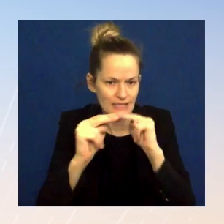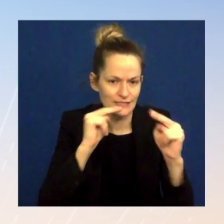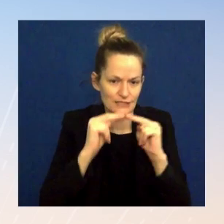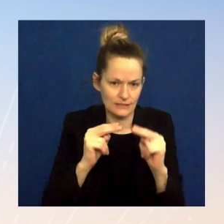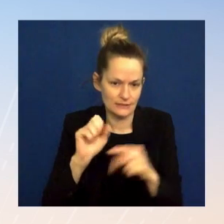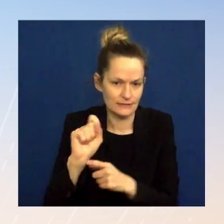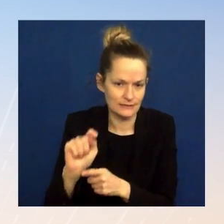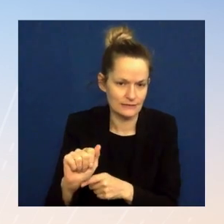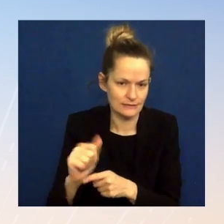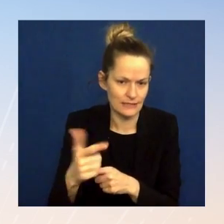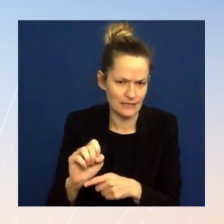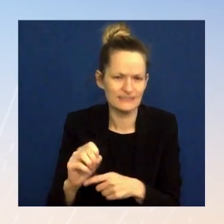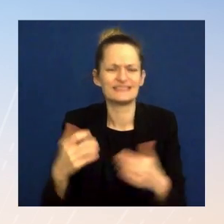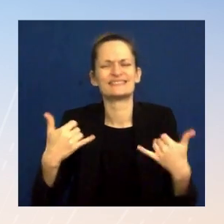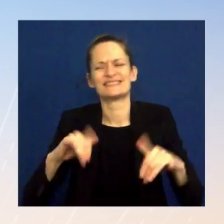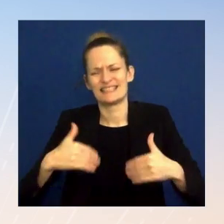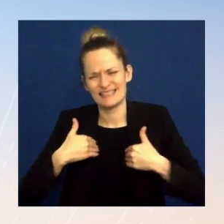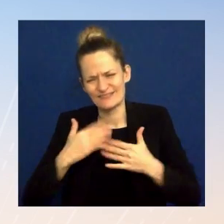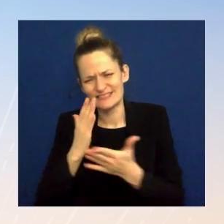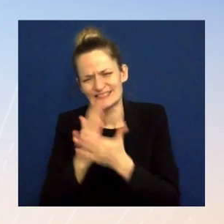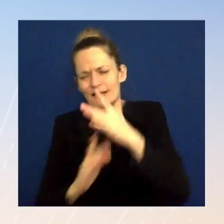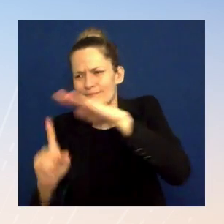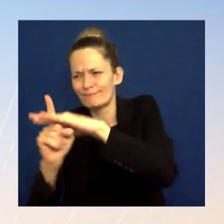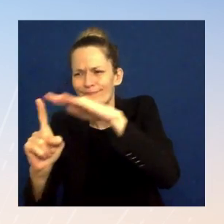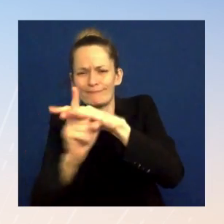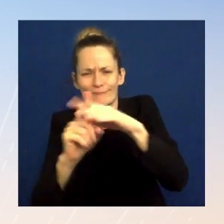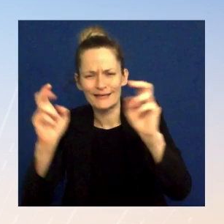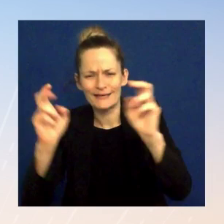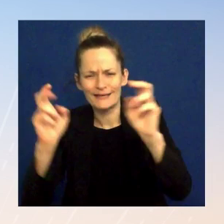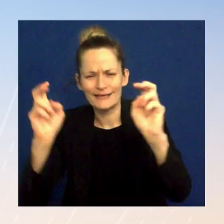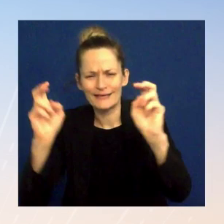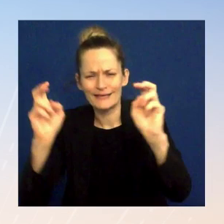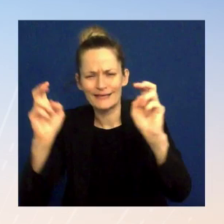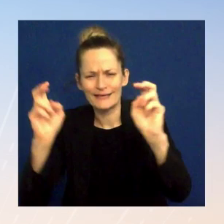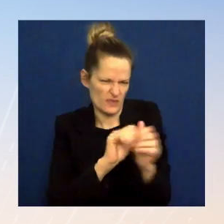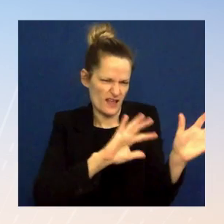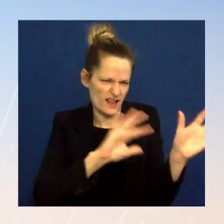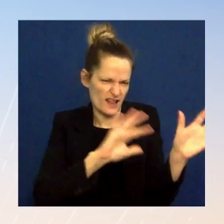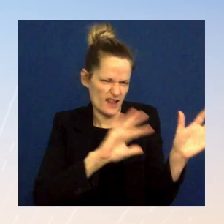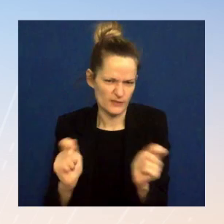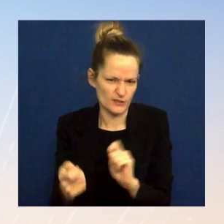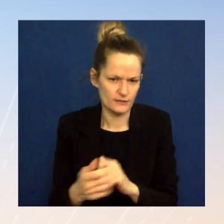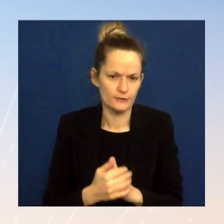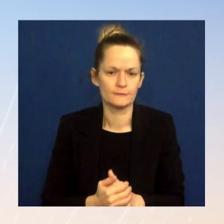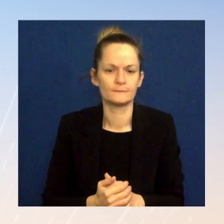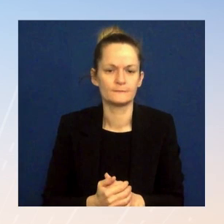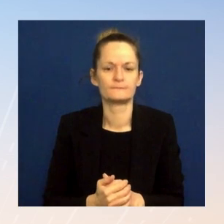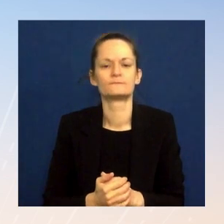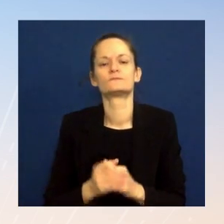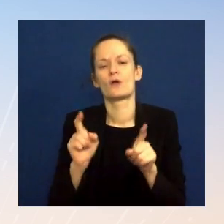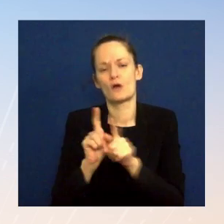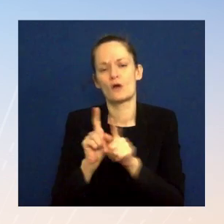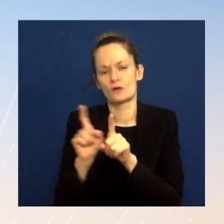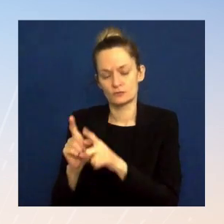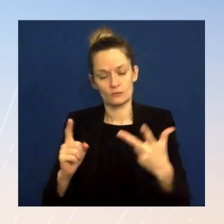And then, when it comes to the future of health security and what we are going to be able to accomplish to prepare for